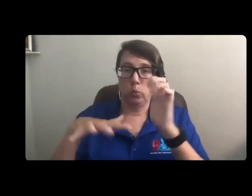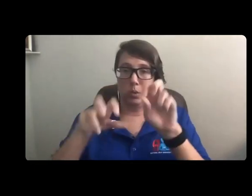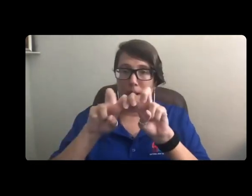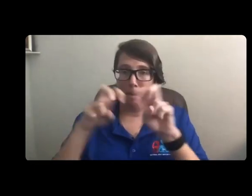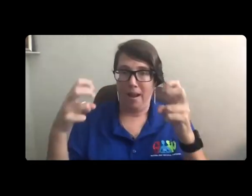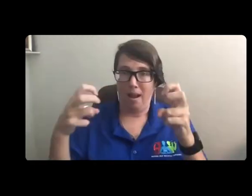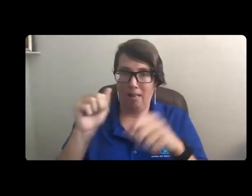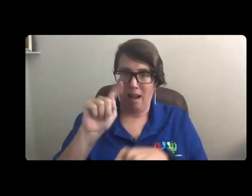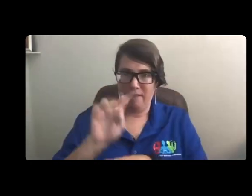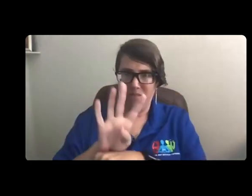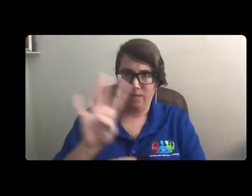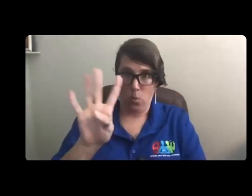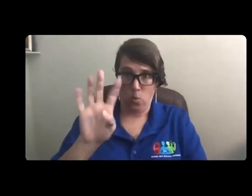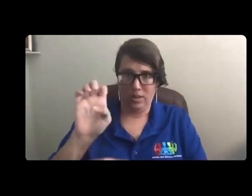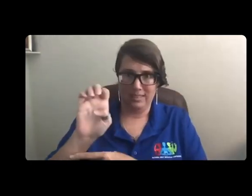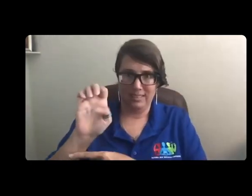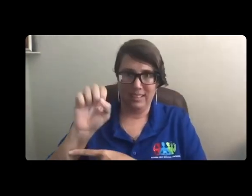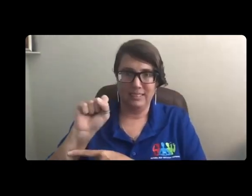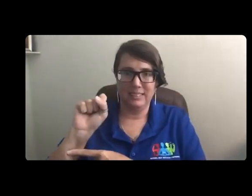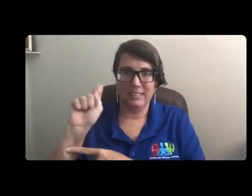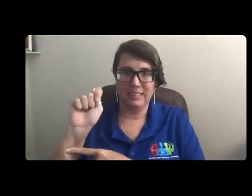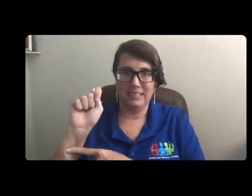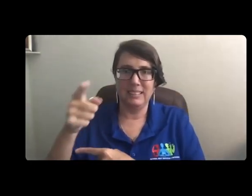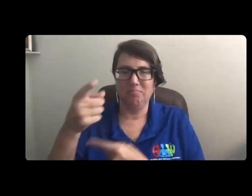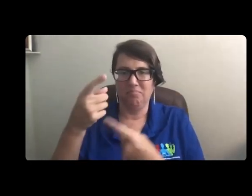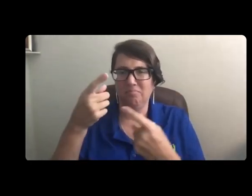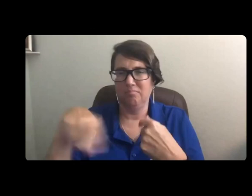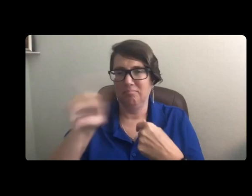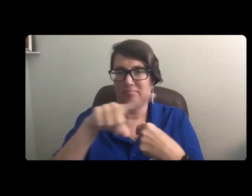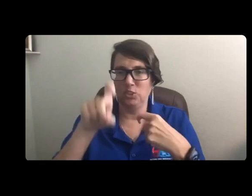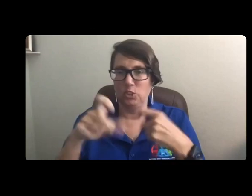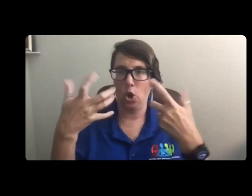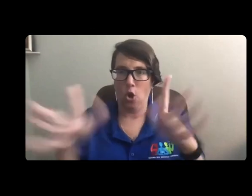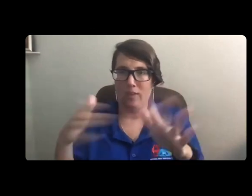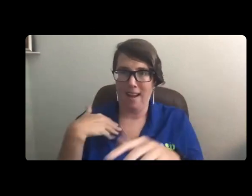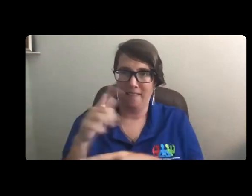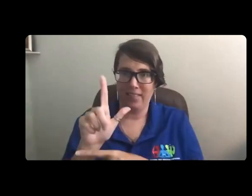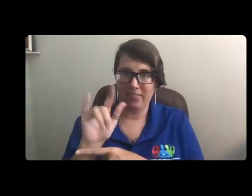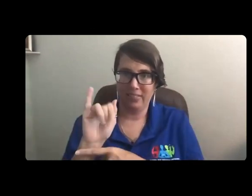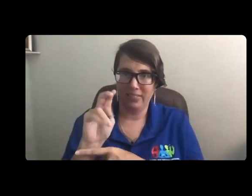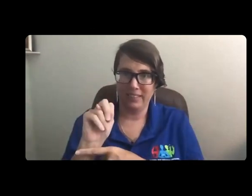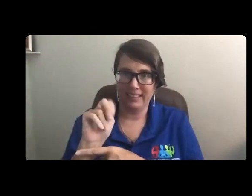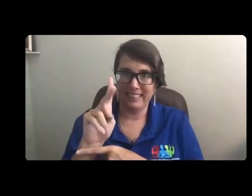Just as a reminder that there will be a student panel at 4 PM Eastern time zone.